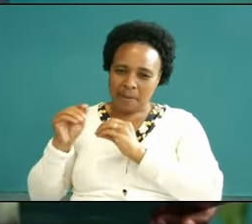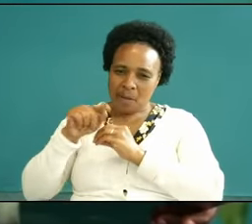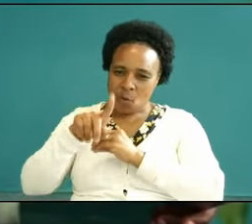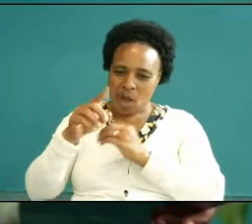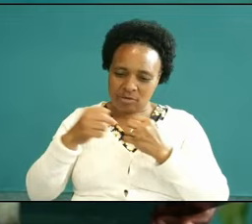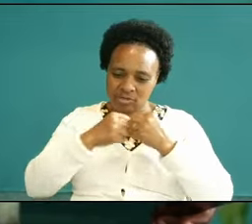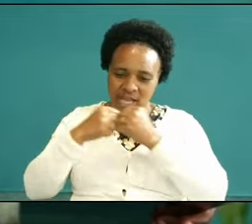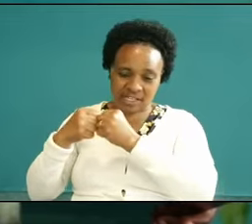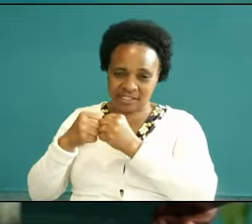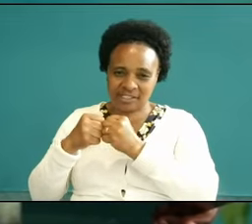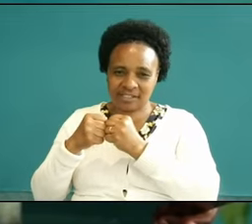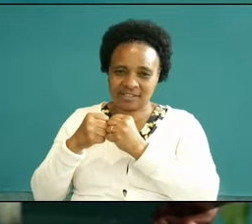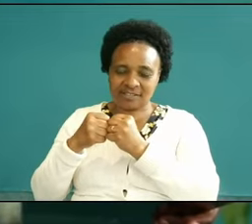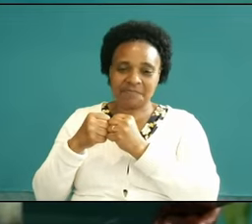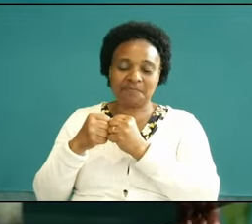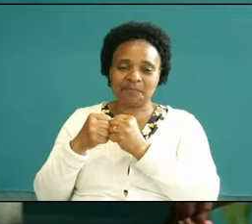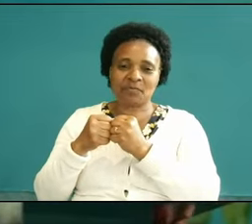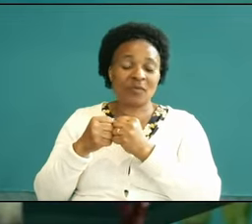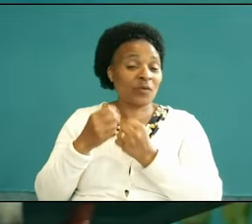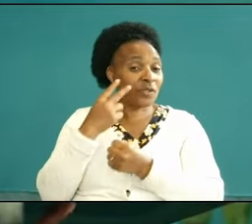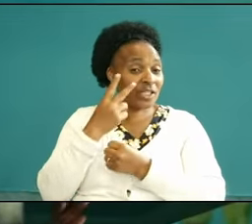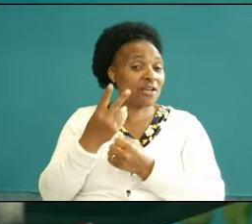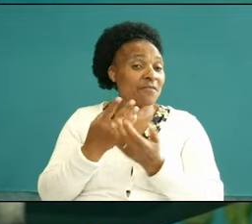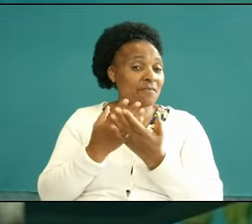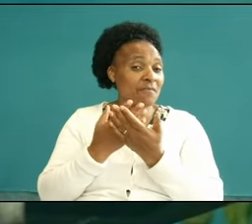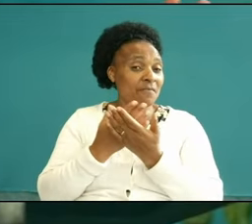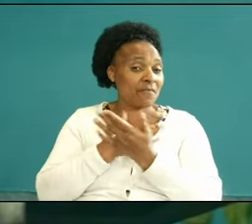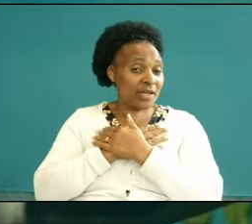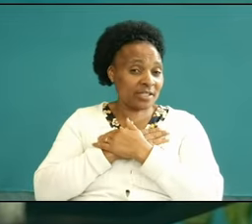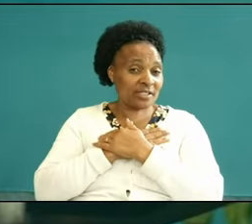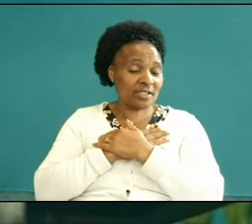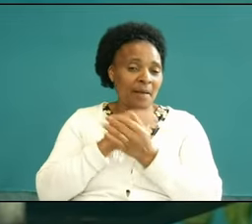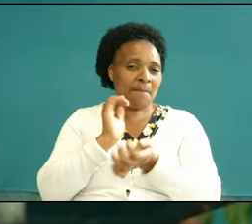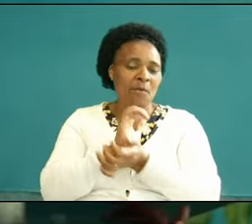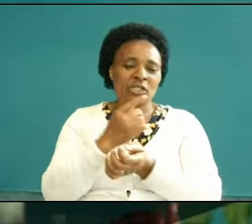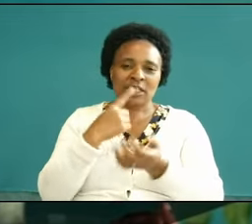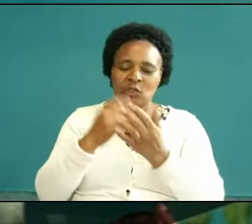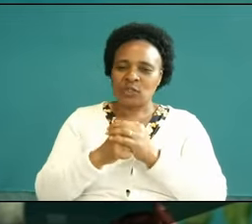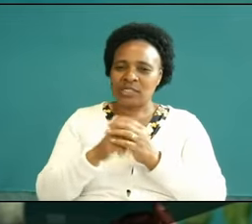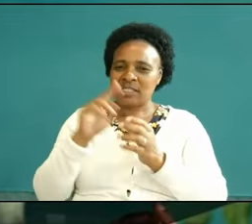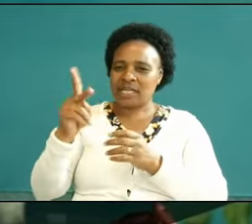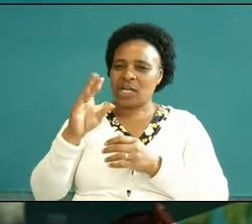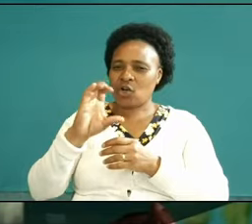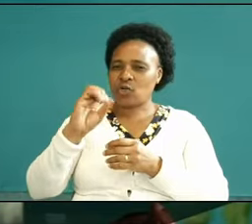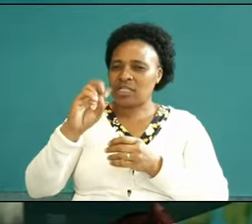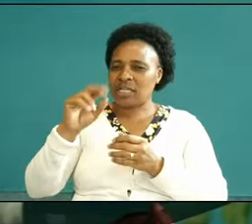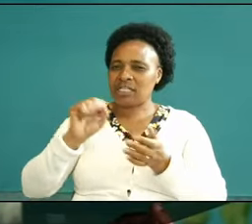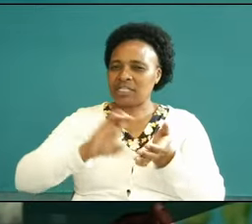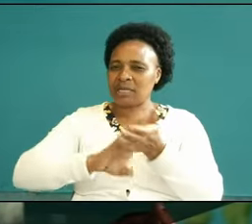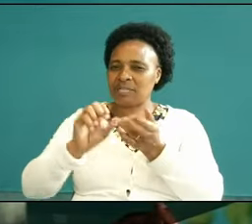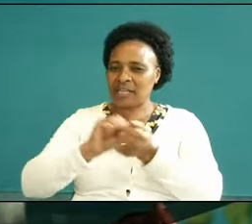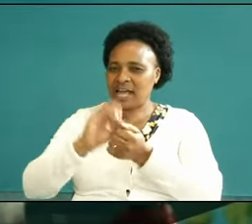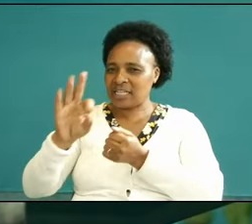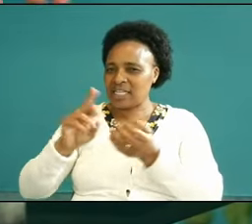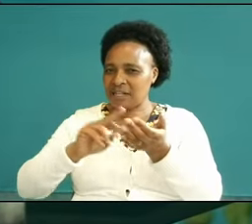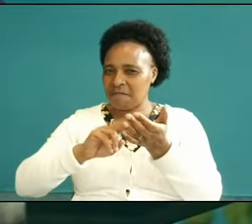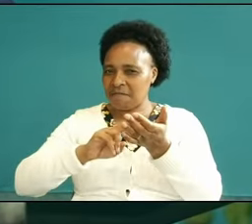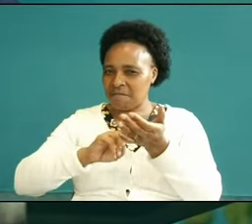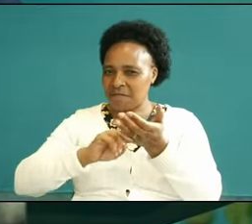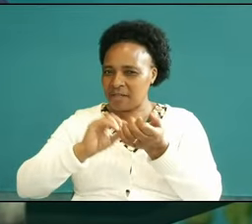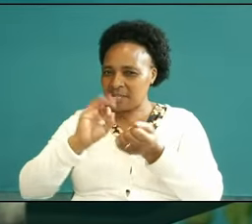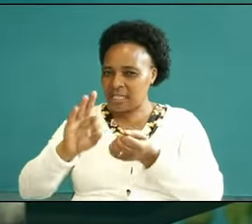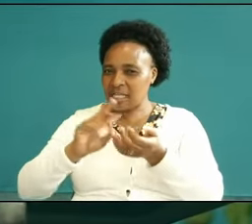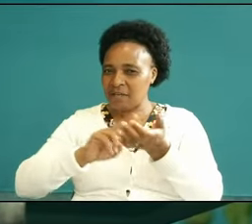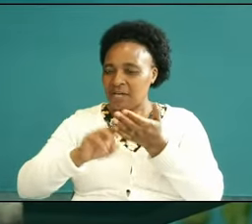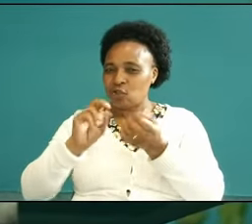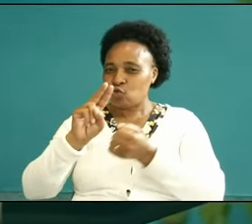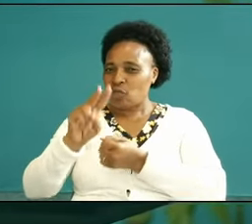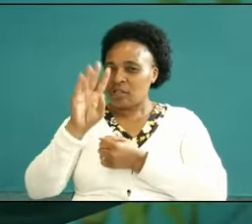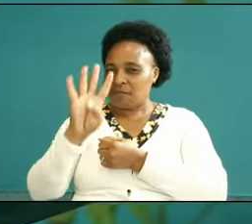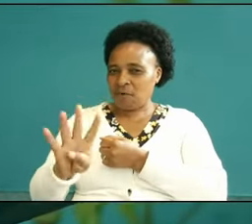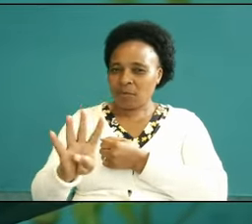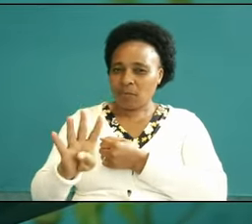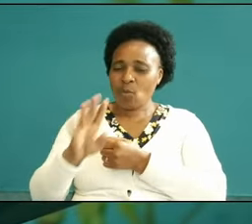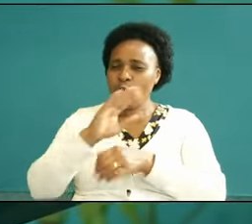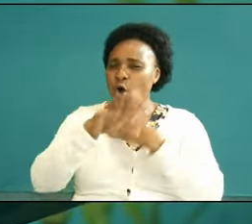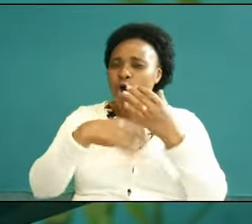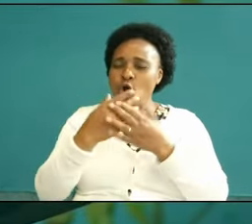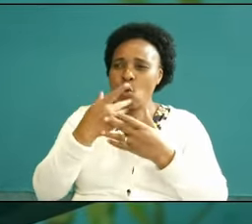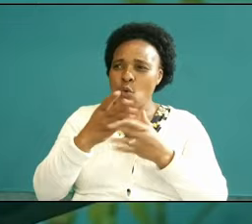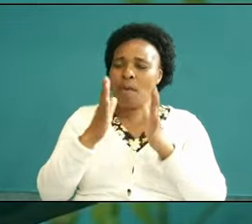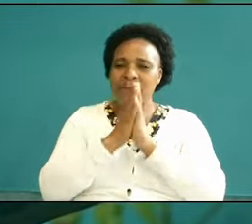friends Paul says in 2 Corinthians CH 10:4 3 and 4 for though we walk in the flesh we do